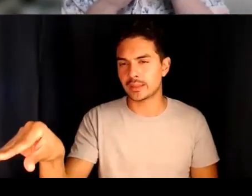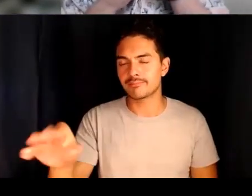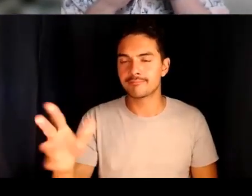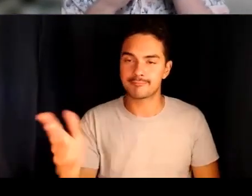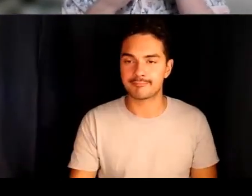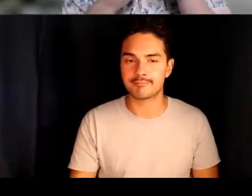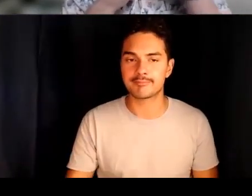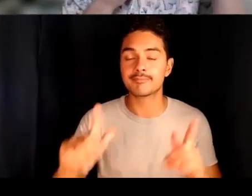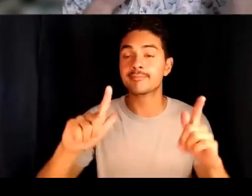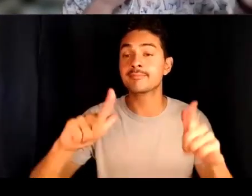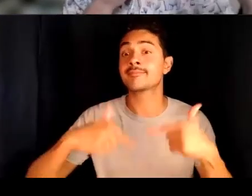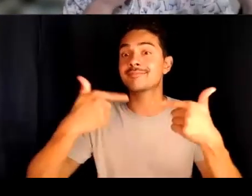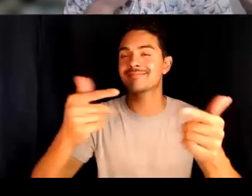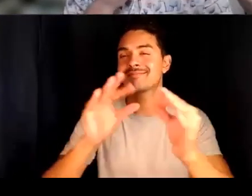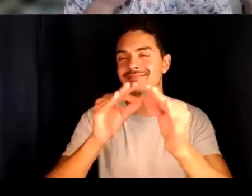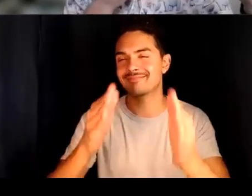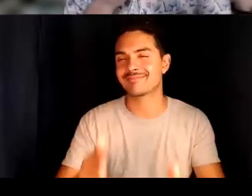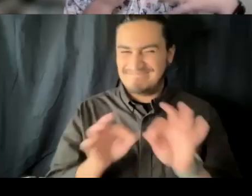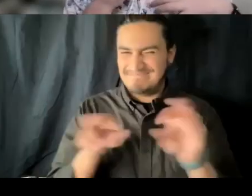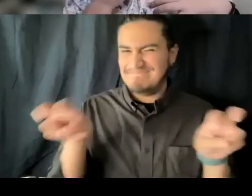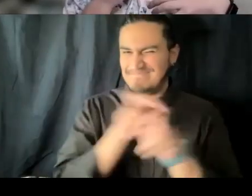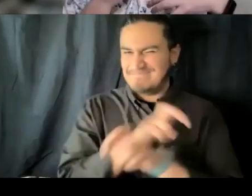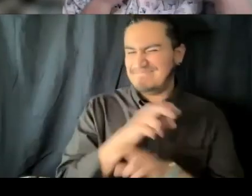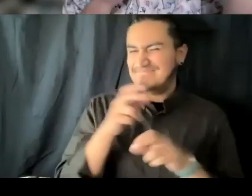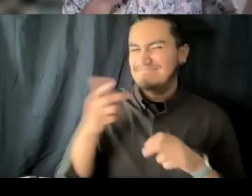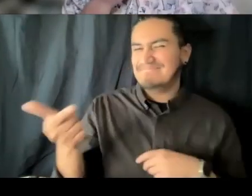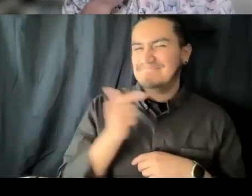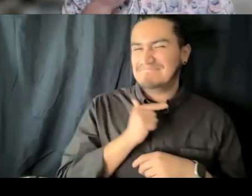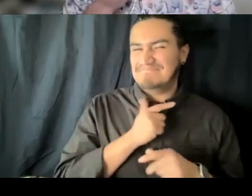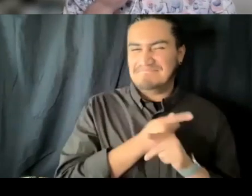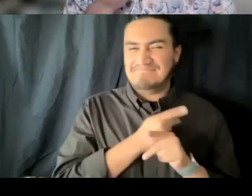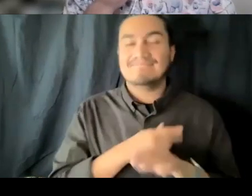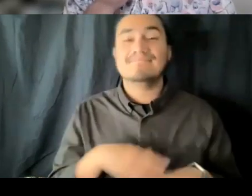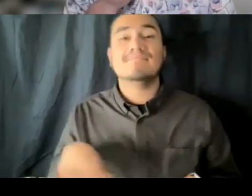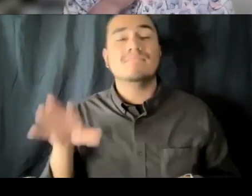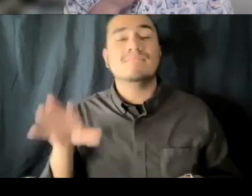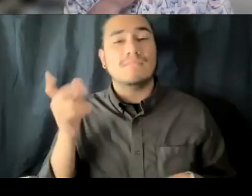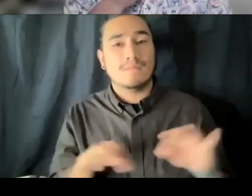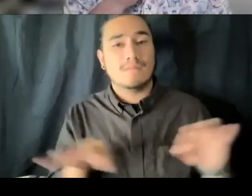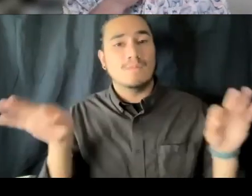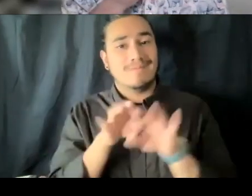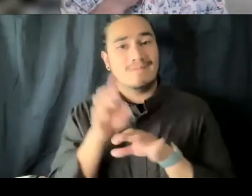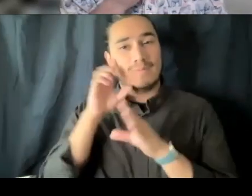Those sort of things just help the person get grounded to what's happening in the situation.